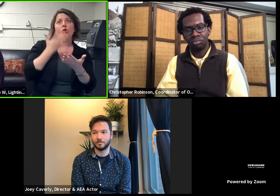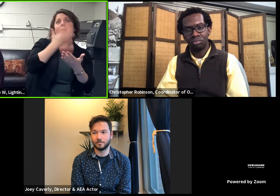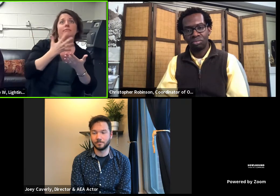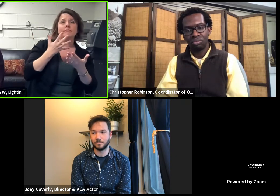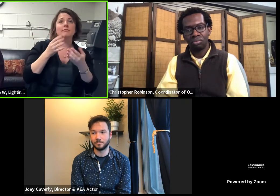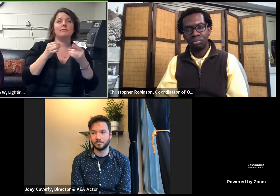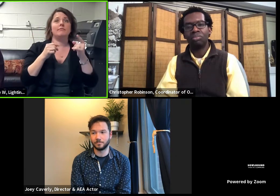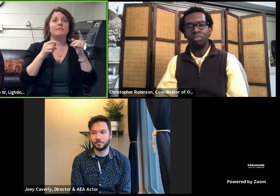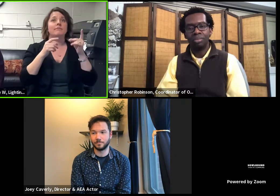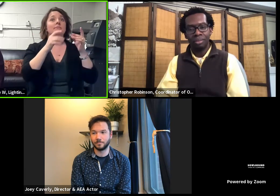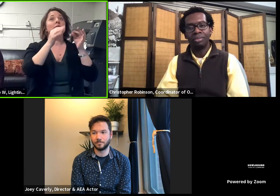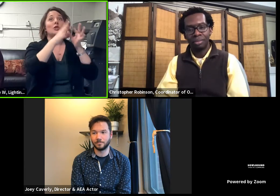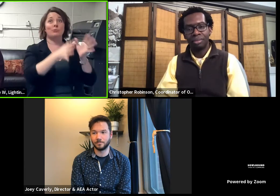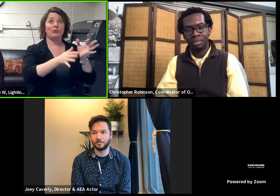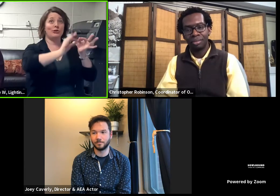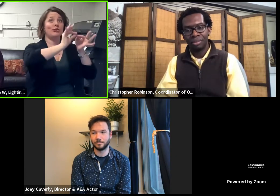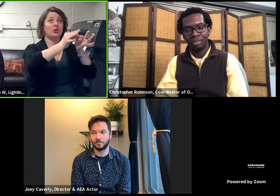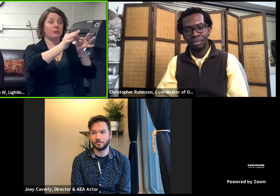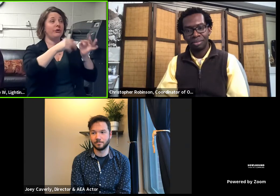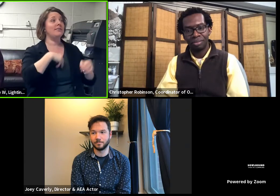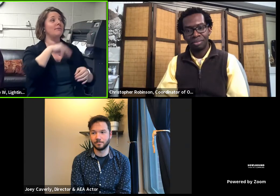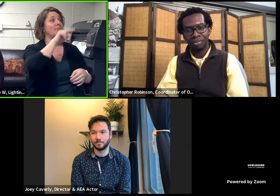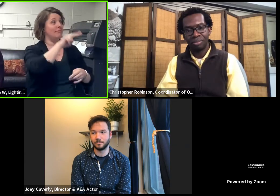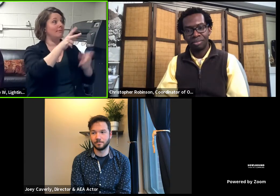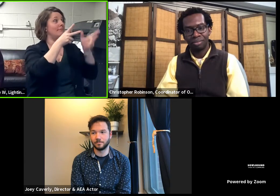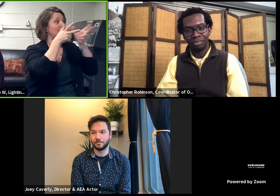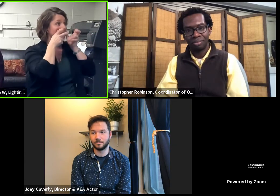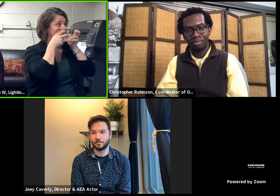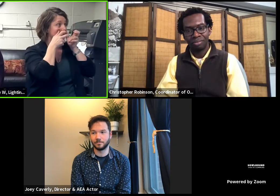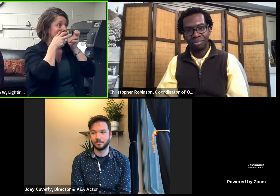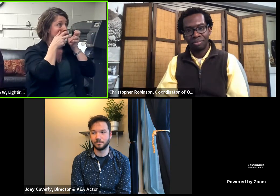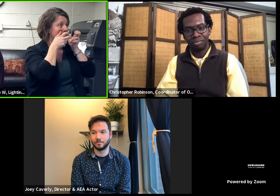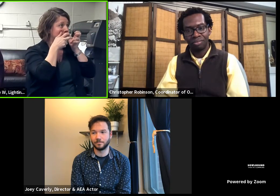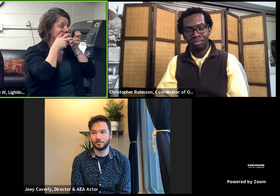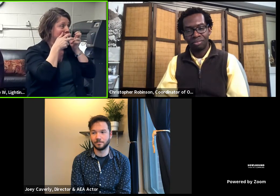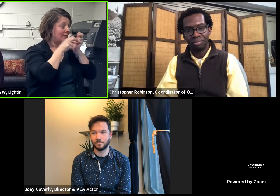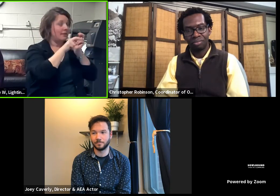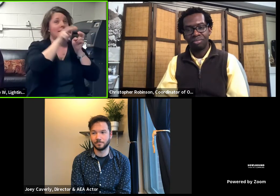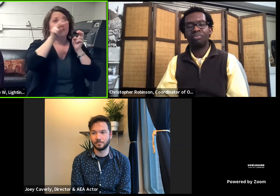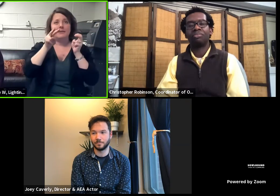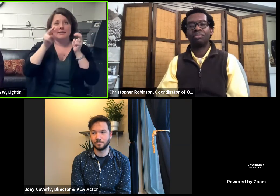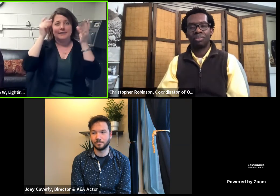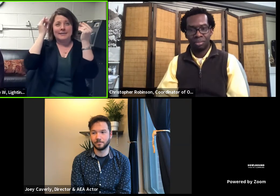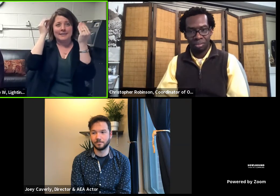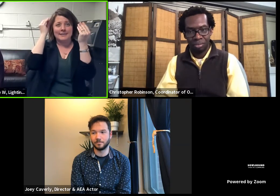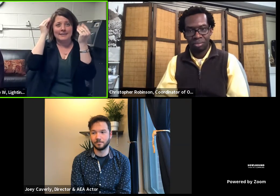a new idea, a new look, and I'm trying to explain it. An interpreter is following me and is voicing for me,